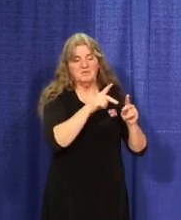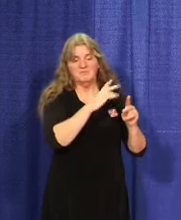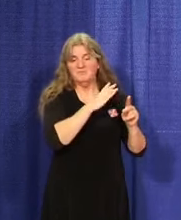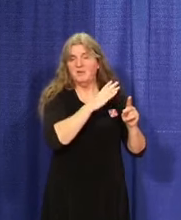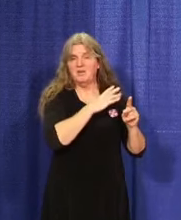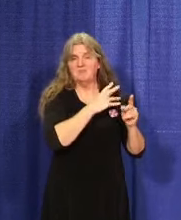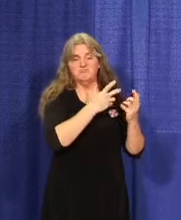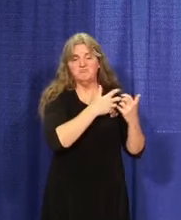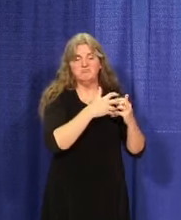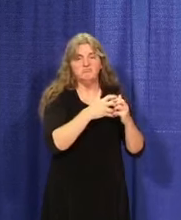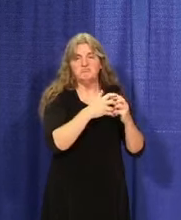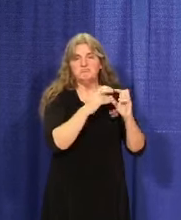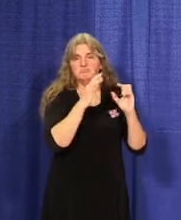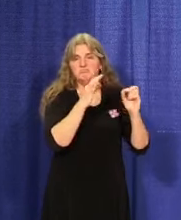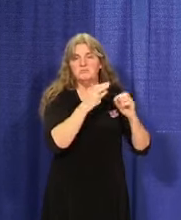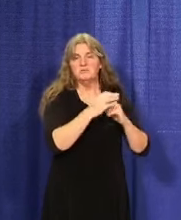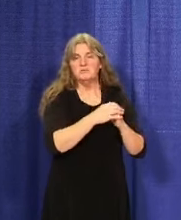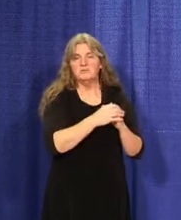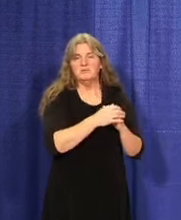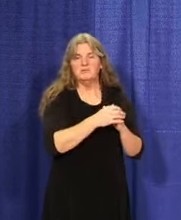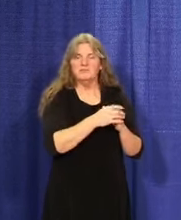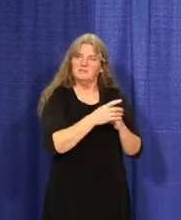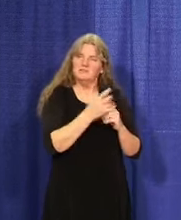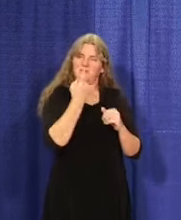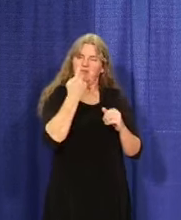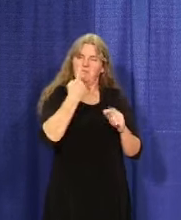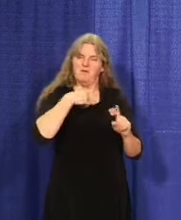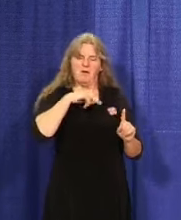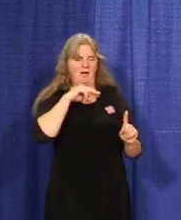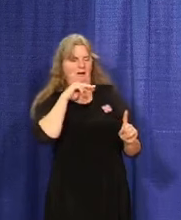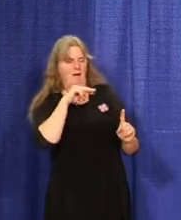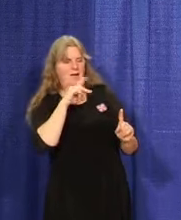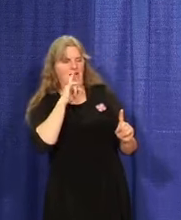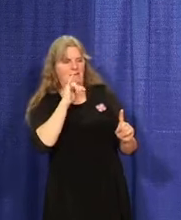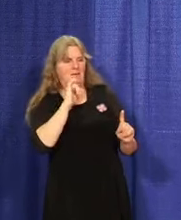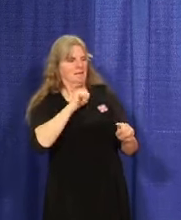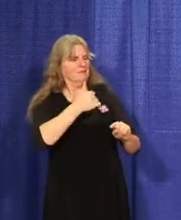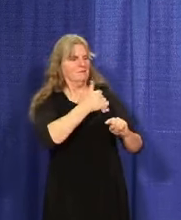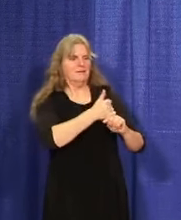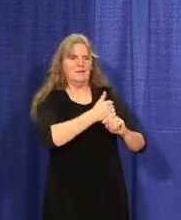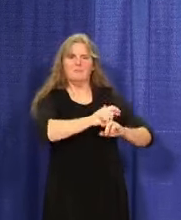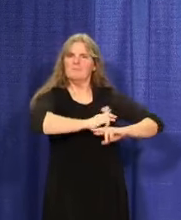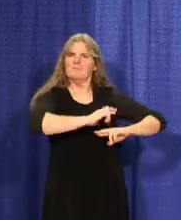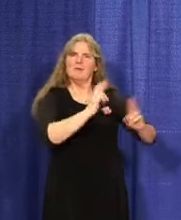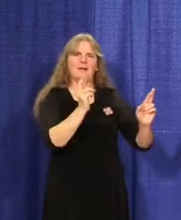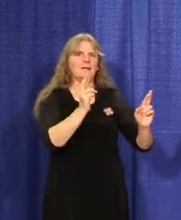a reaffirming of the practices in place at the hospital but I think it was also a bit of a